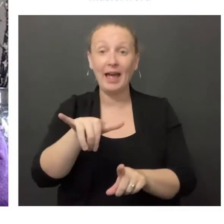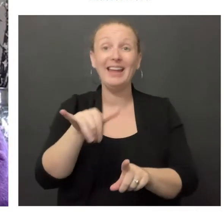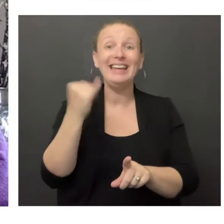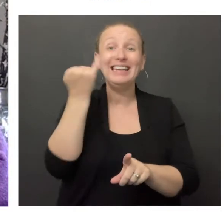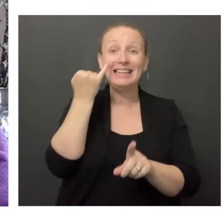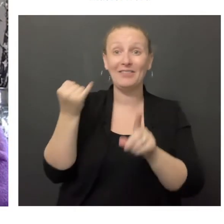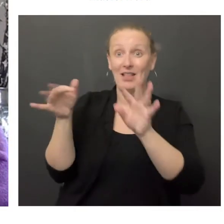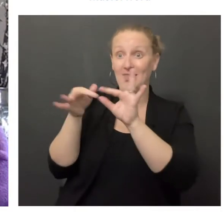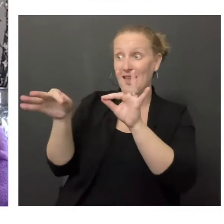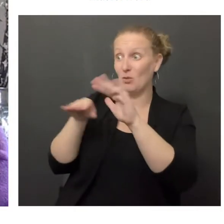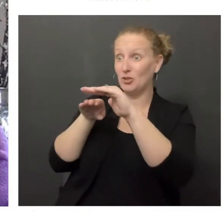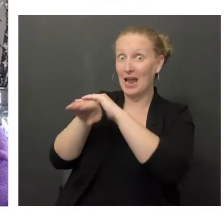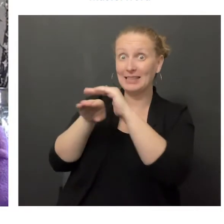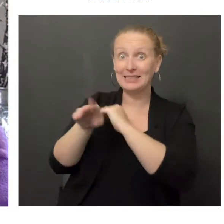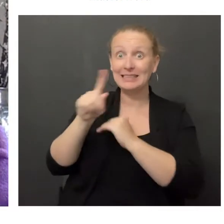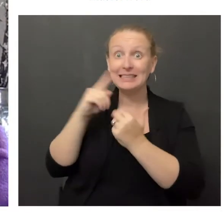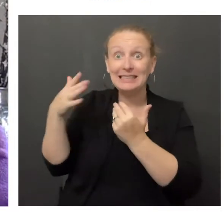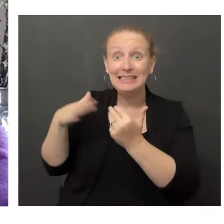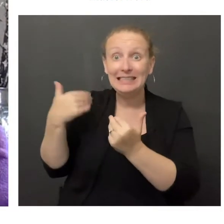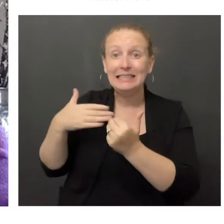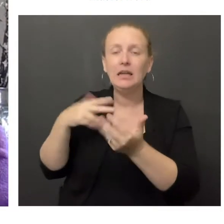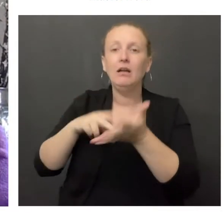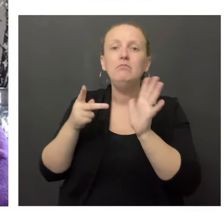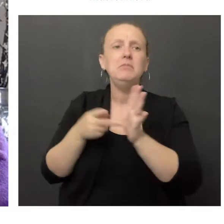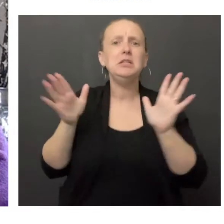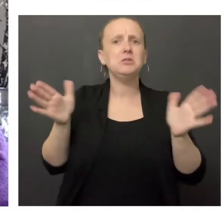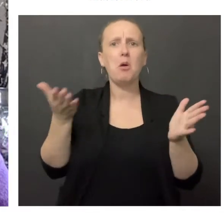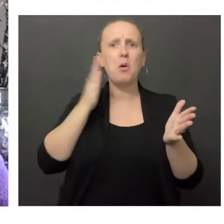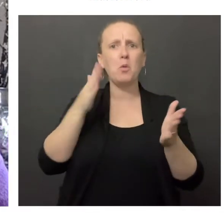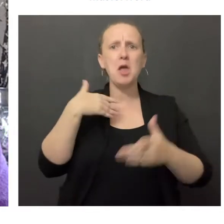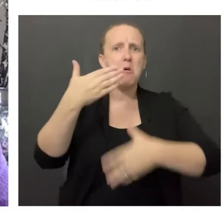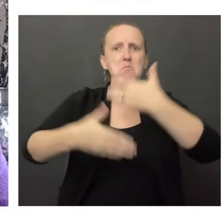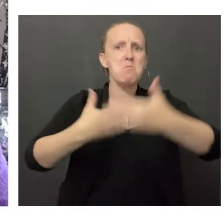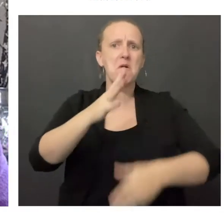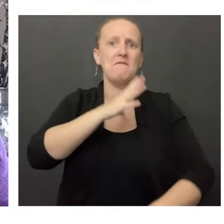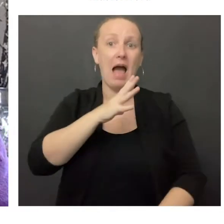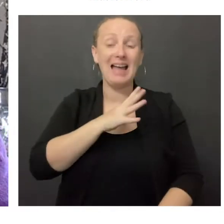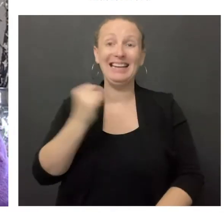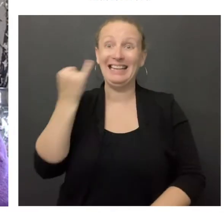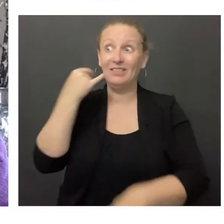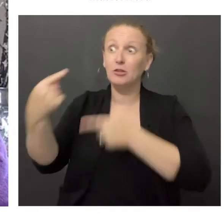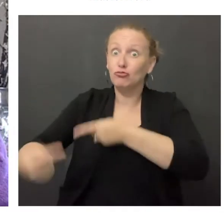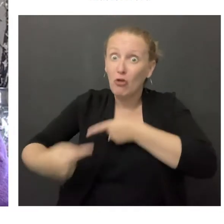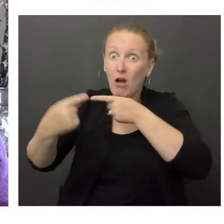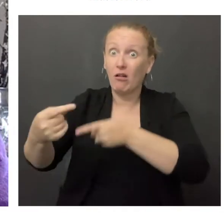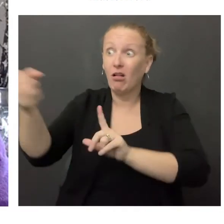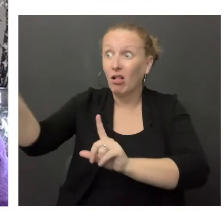do it. It's the same, it's the same concept as, um, washing your hands.